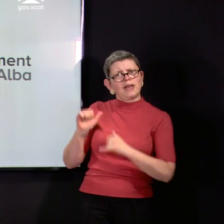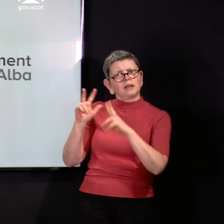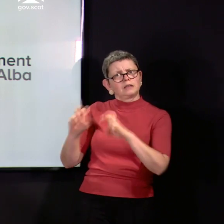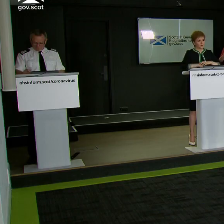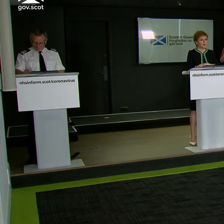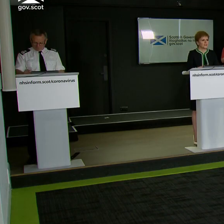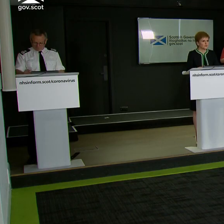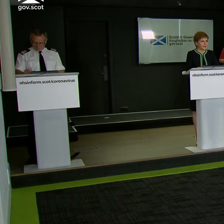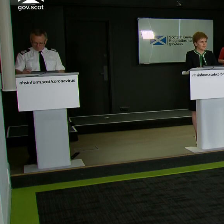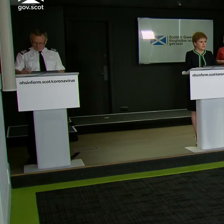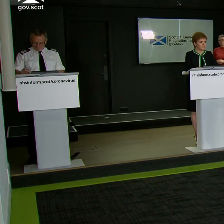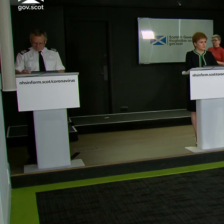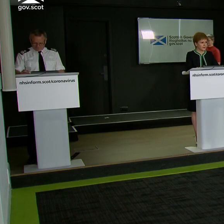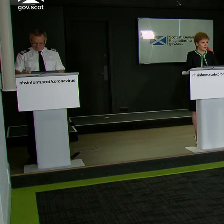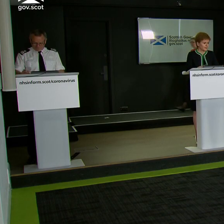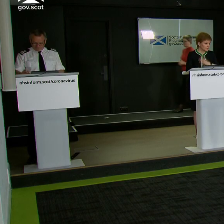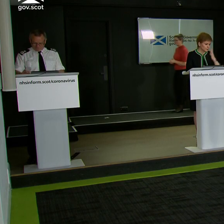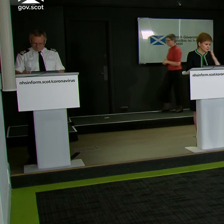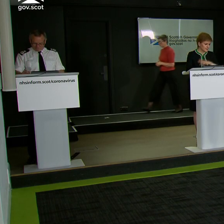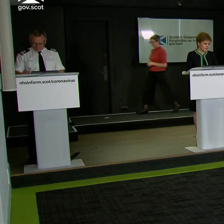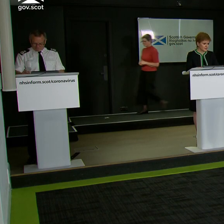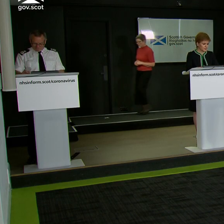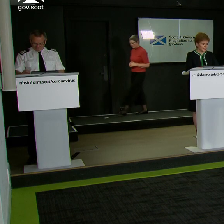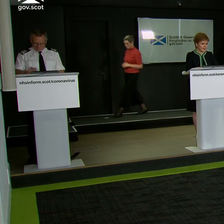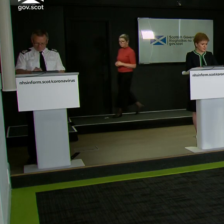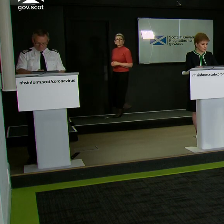Probably not a day goes by right now, and this will continue to be the case, where we